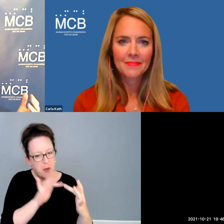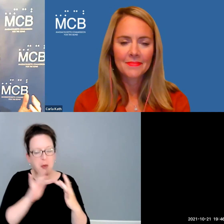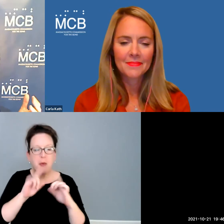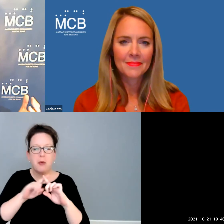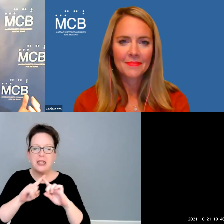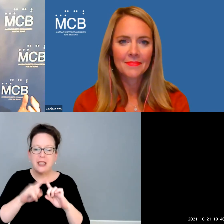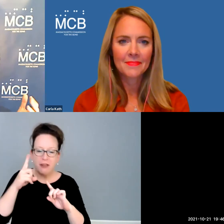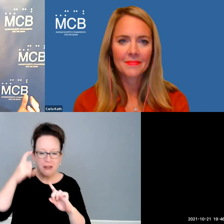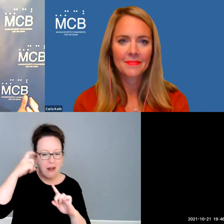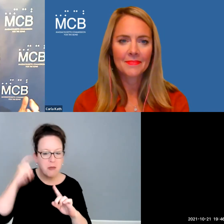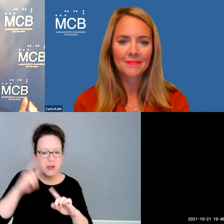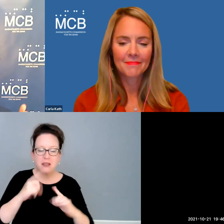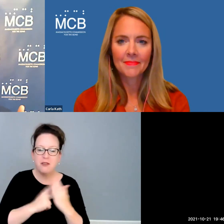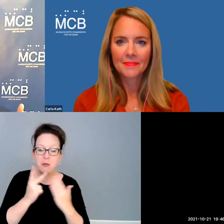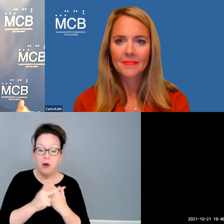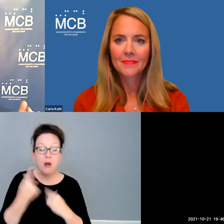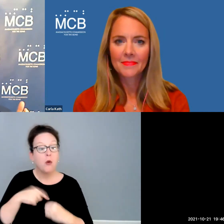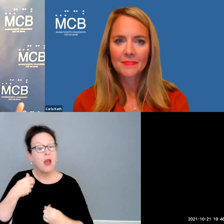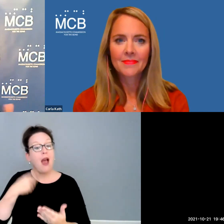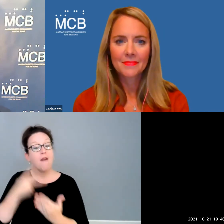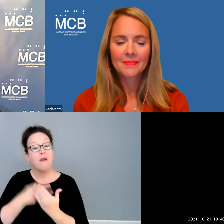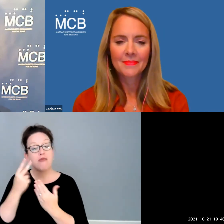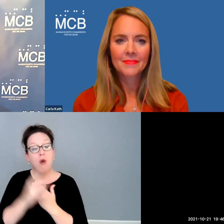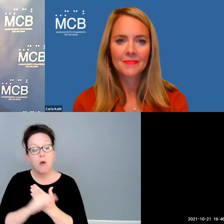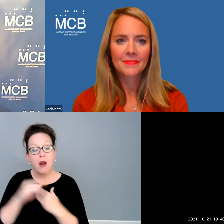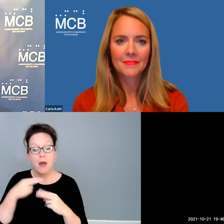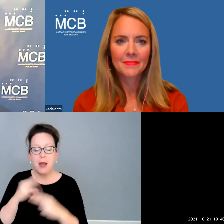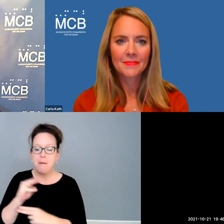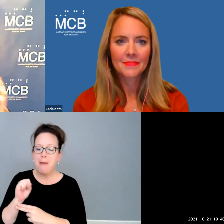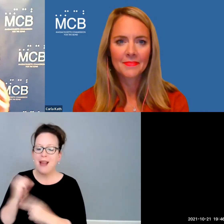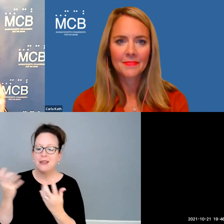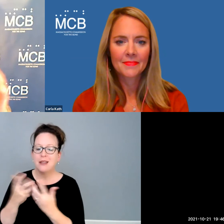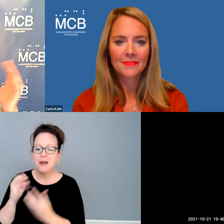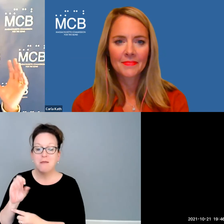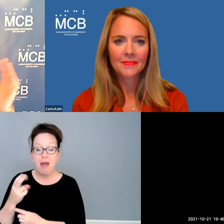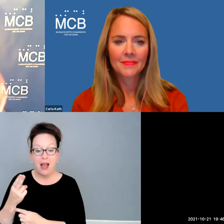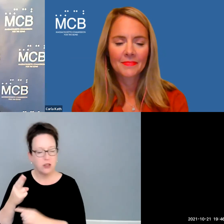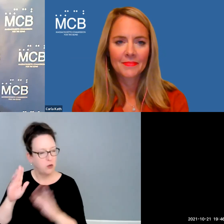We have a MassMatch Program which is terrific which is MRC and easter seals and it's a it's